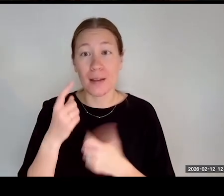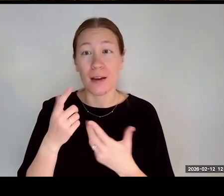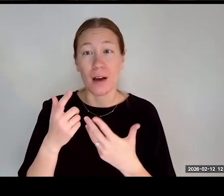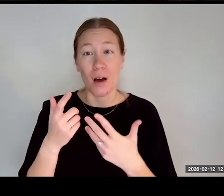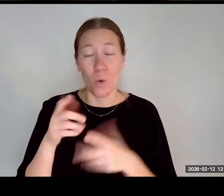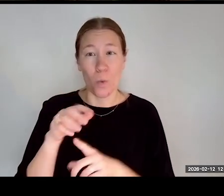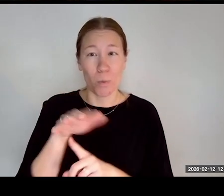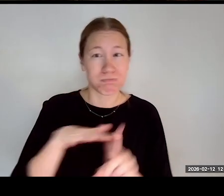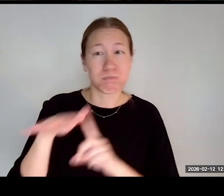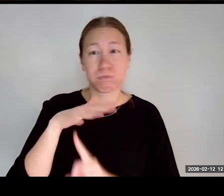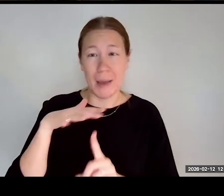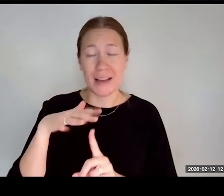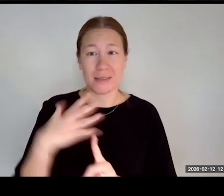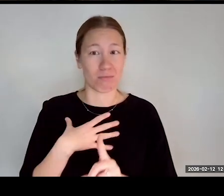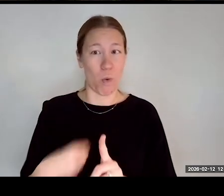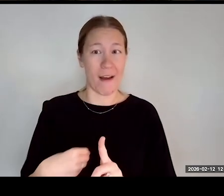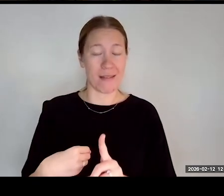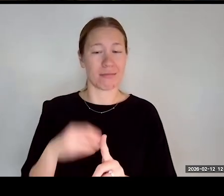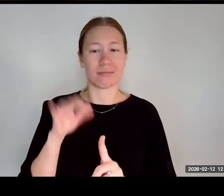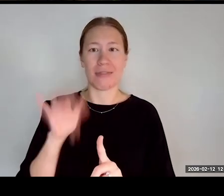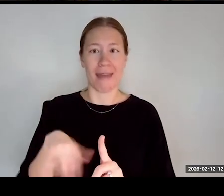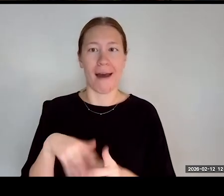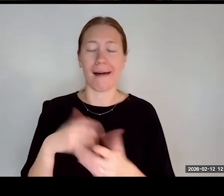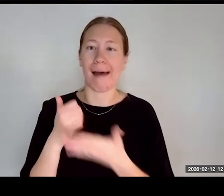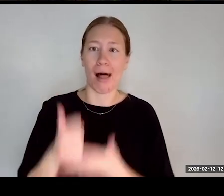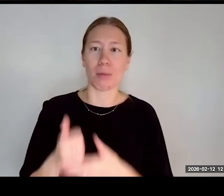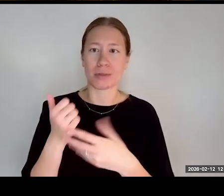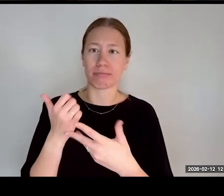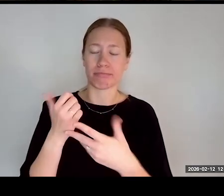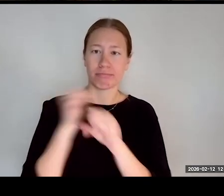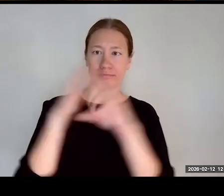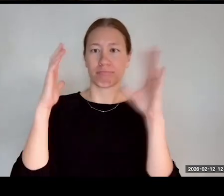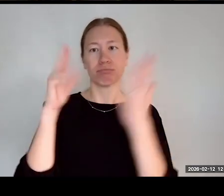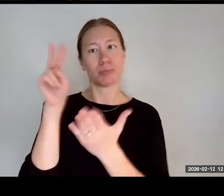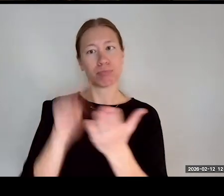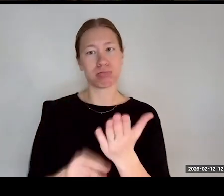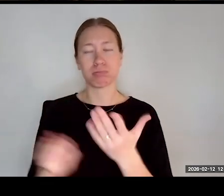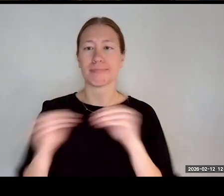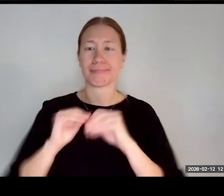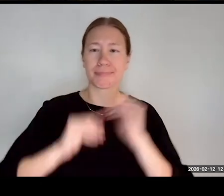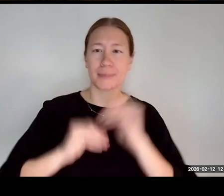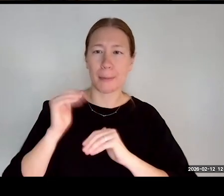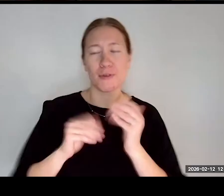That just helps to create like visual breathing room and it makes it a little bit more comfortable to navigate a document